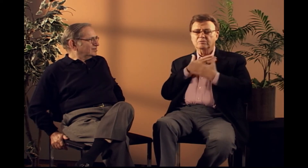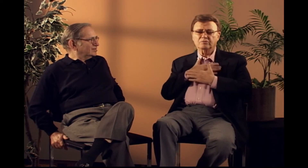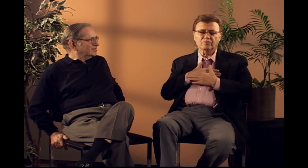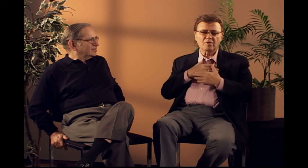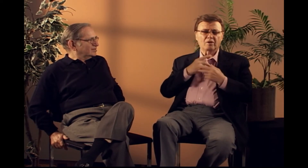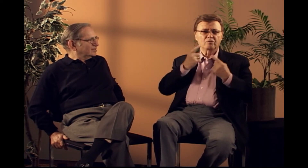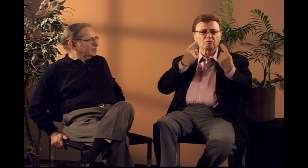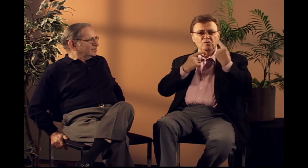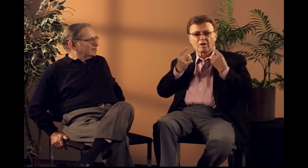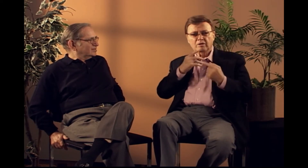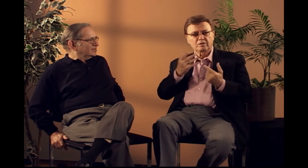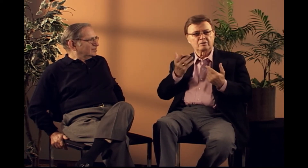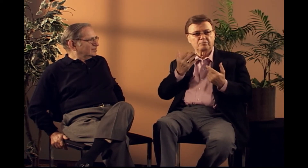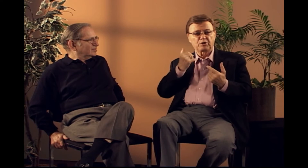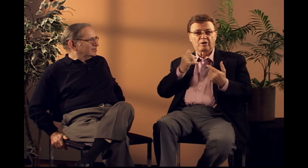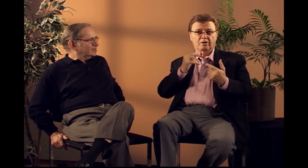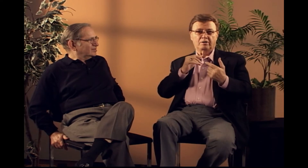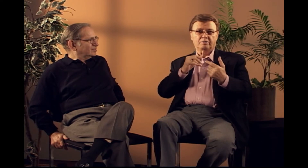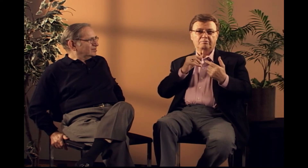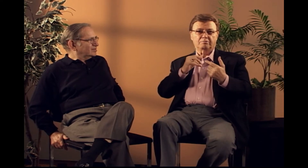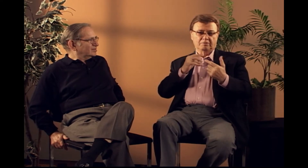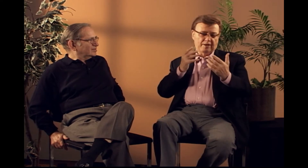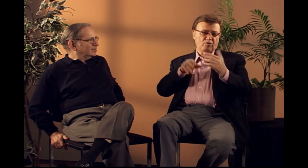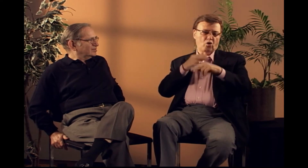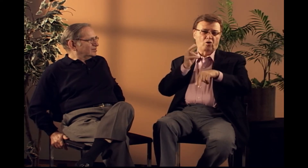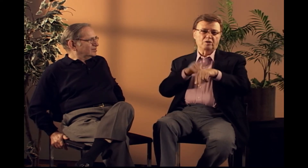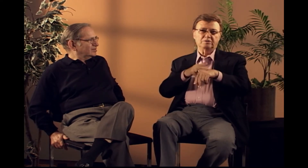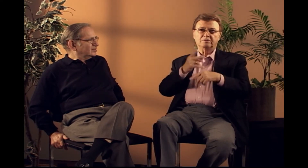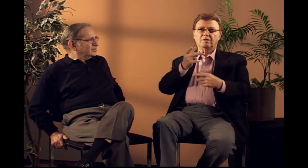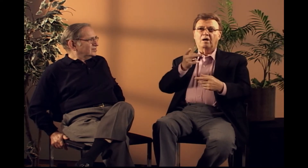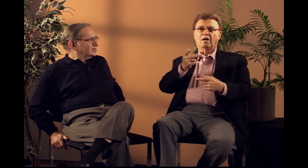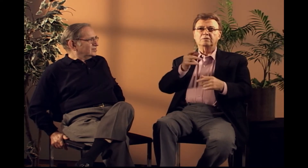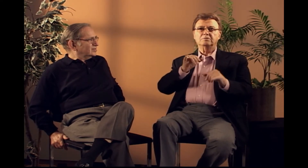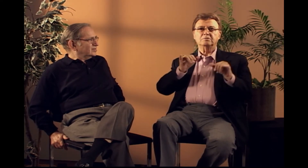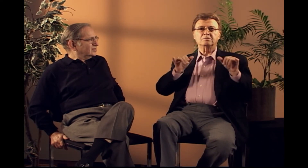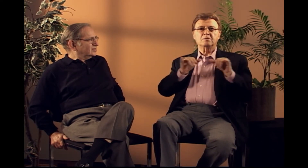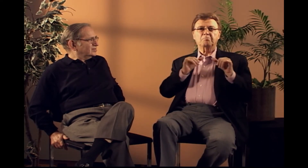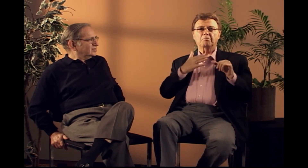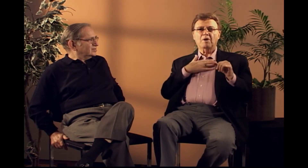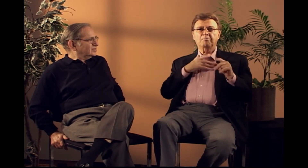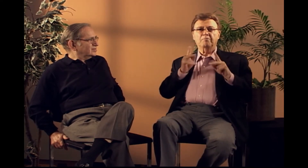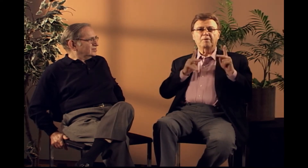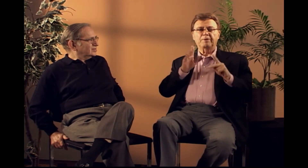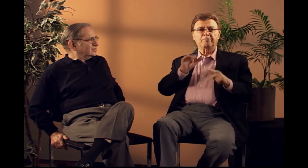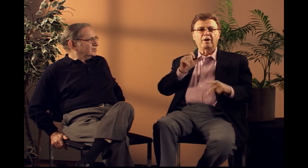You know, what made it so enjoyable? Why did people cry and so forth and get touched emotionally?